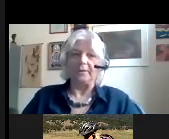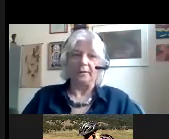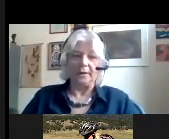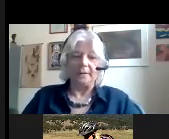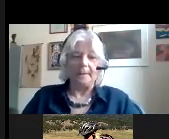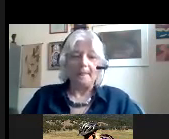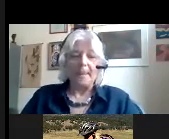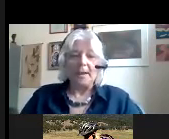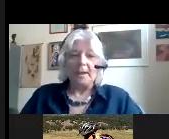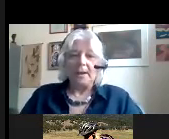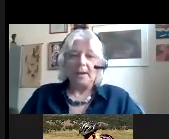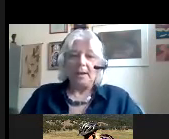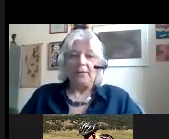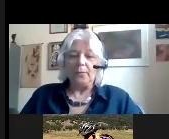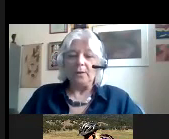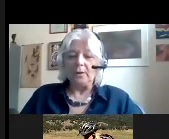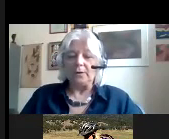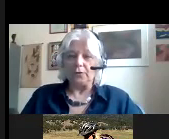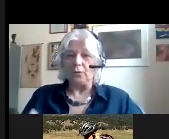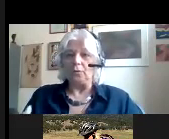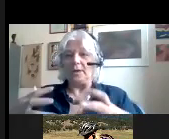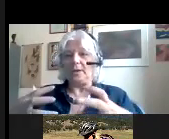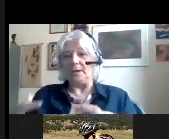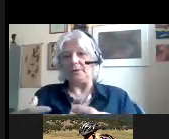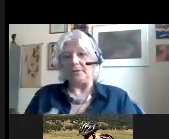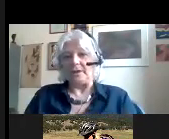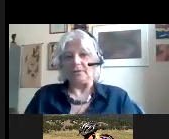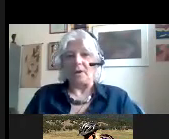more recently. And if you're really going to truly intersect trauma